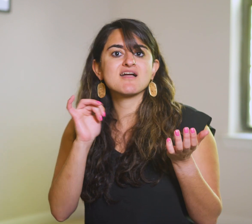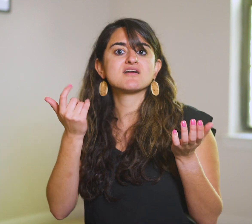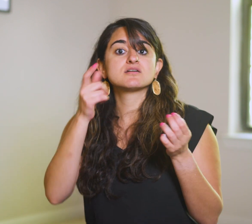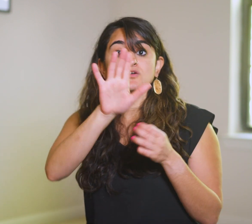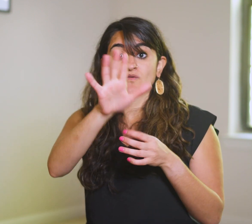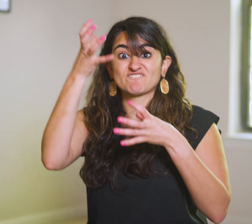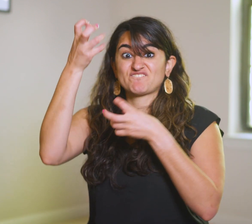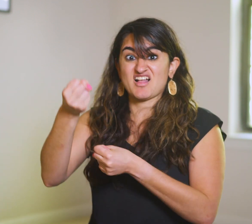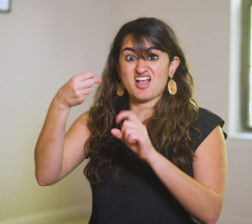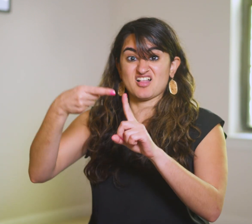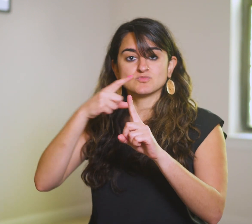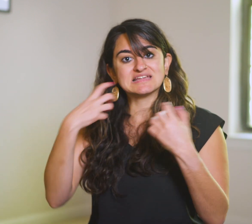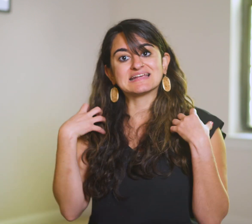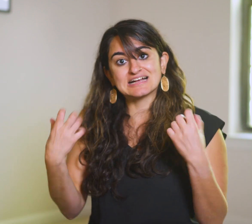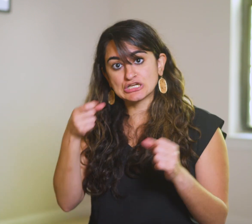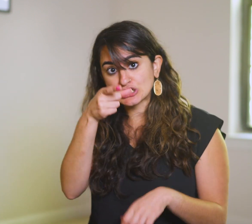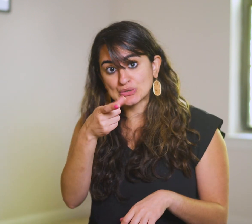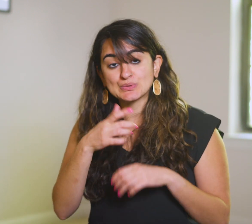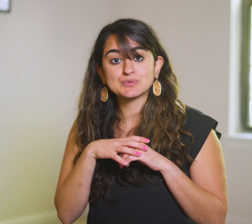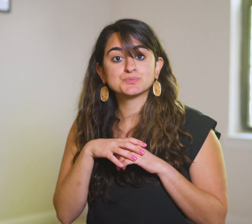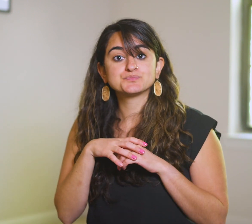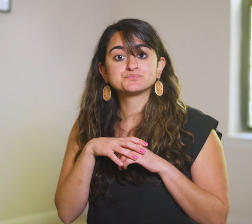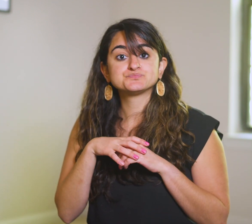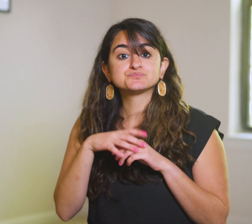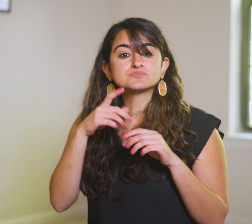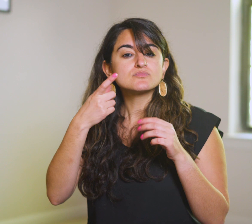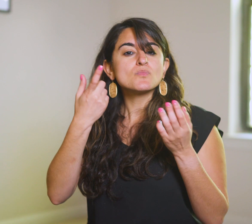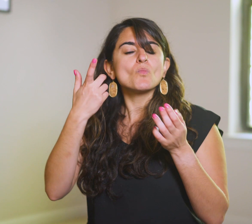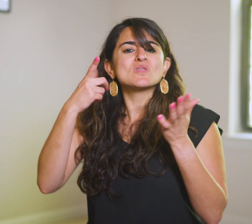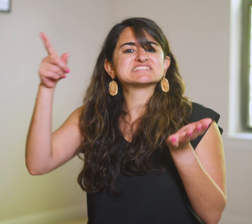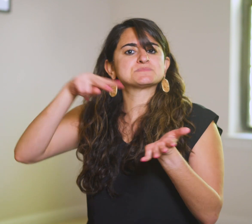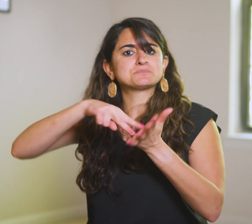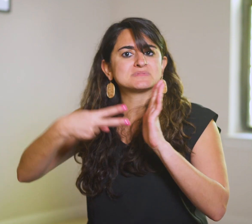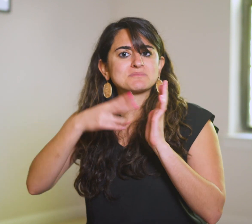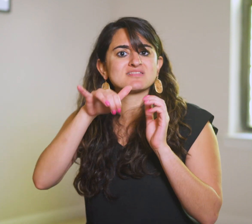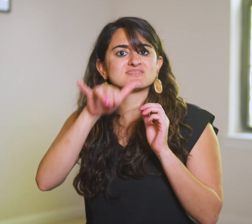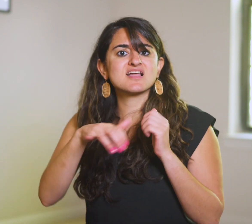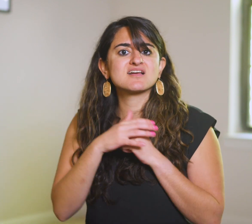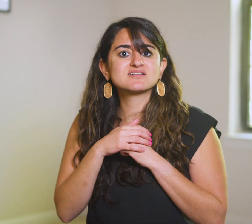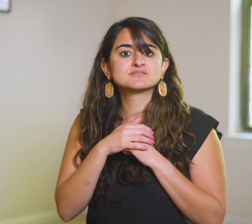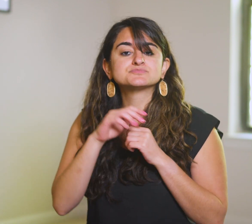“Your faith has healed you.” In order to see what He’s communicating,